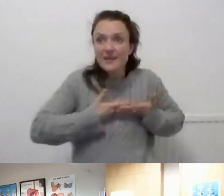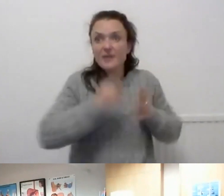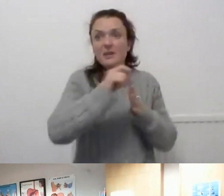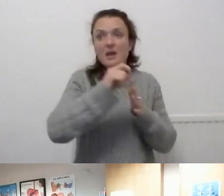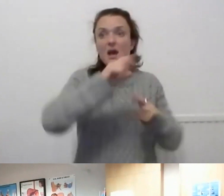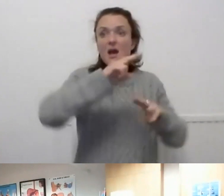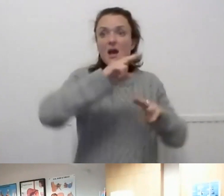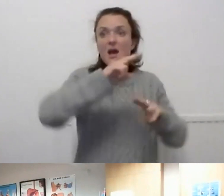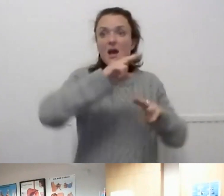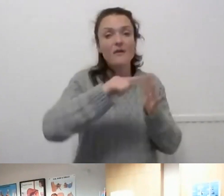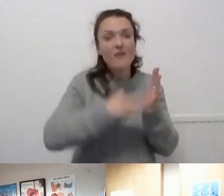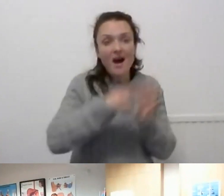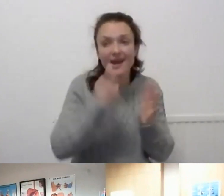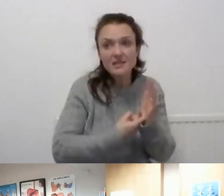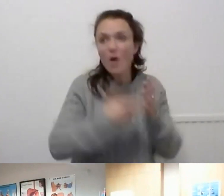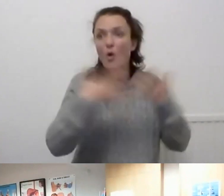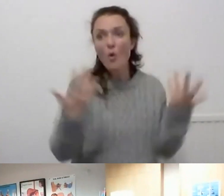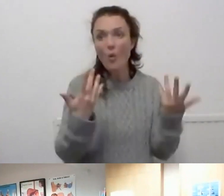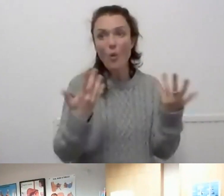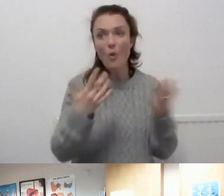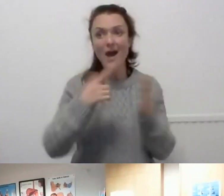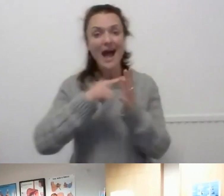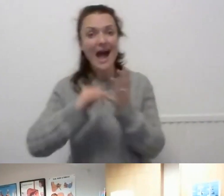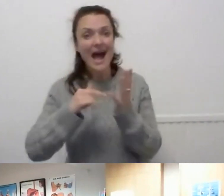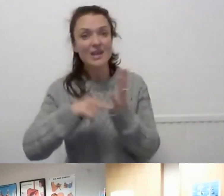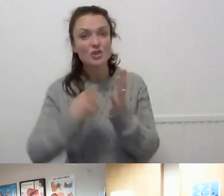don't currently know what we're going to get. We're told and we've got about a week or 10 days